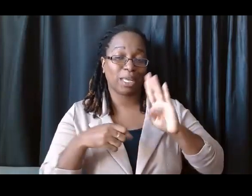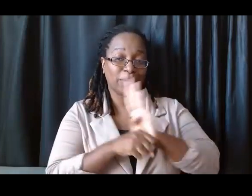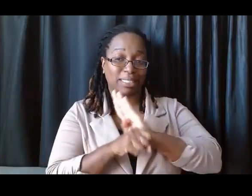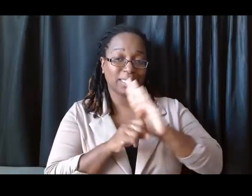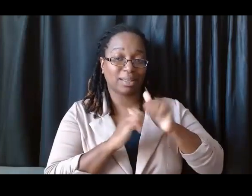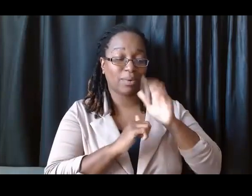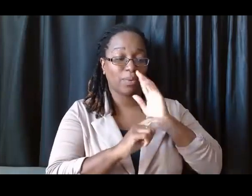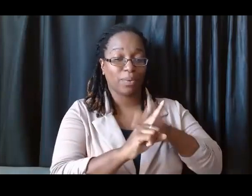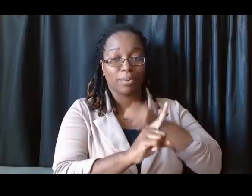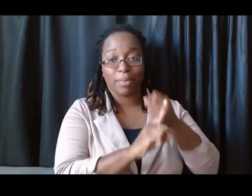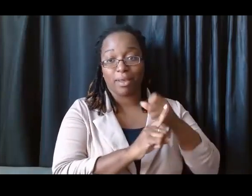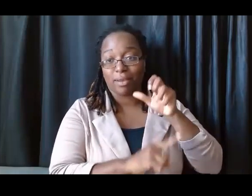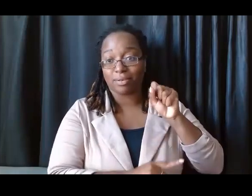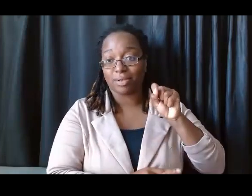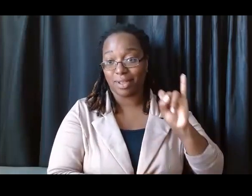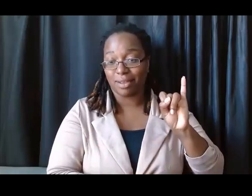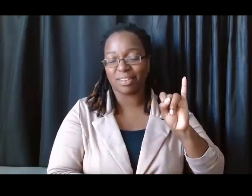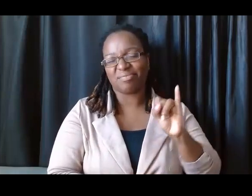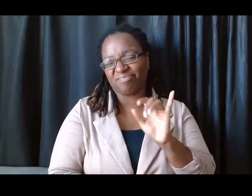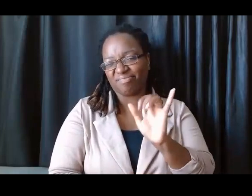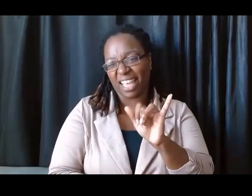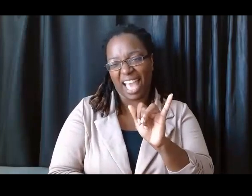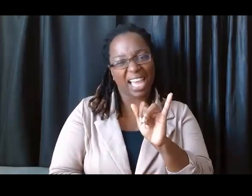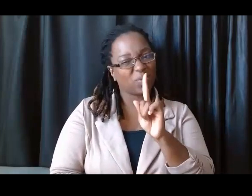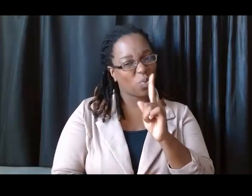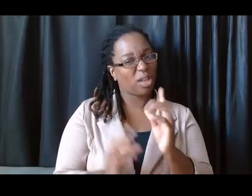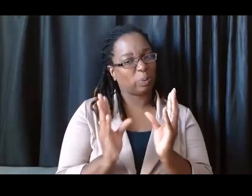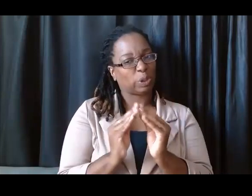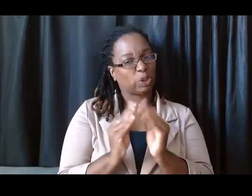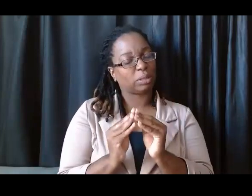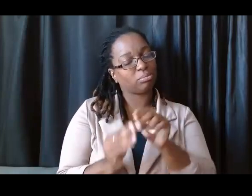So that's one of the webinar's I encourage to you check out if you want to learn more about that.